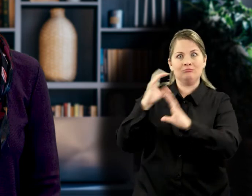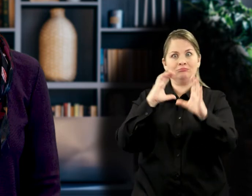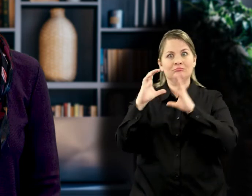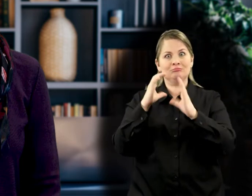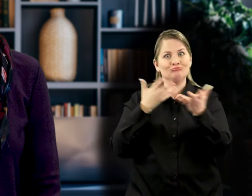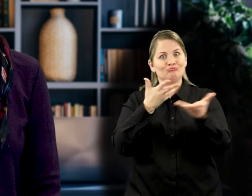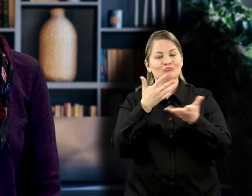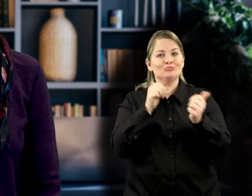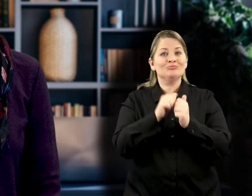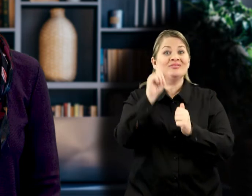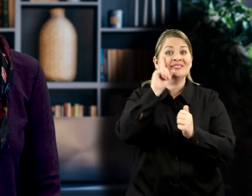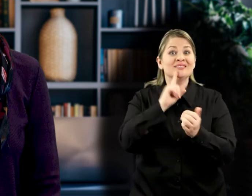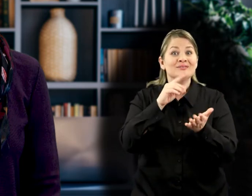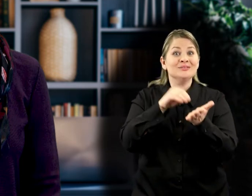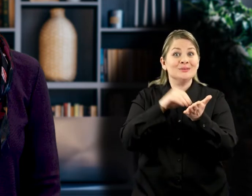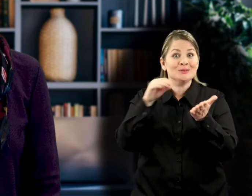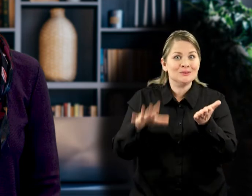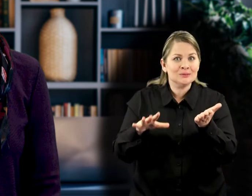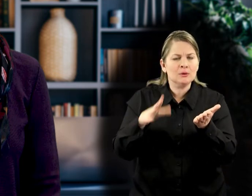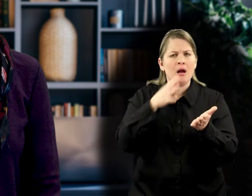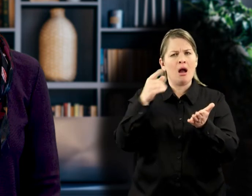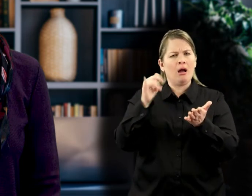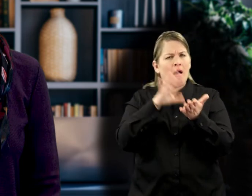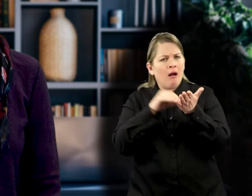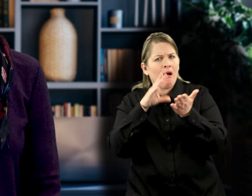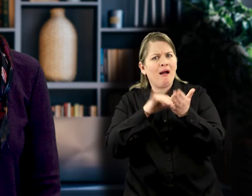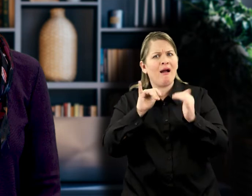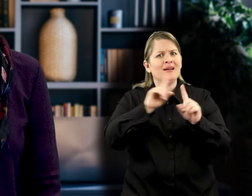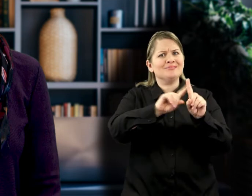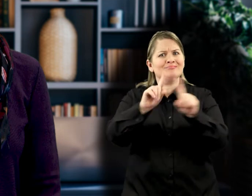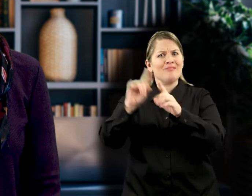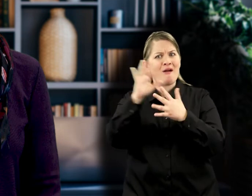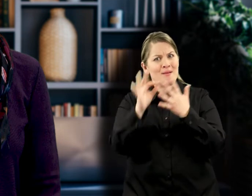and learn about other communication options along the way.